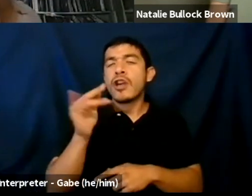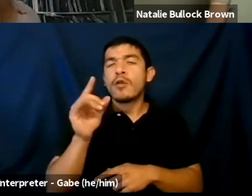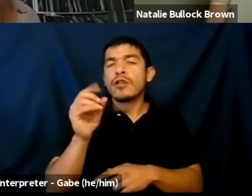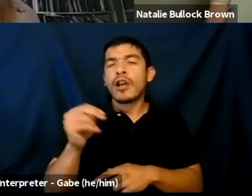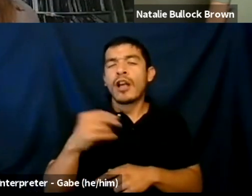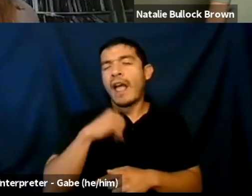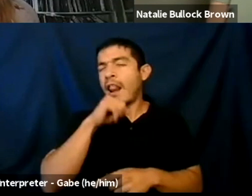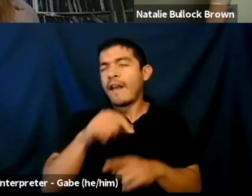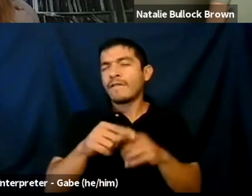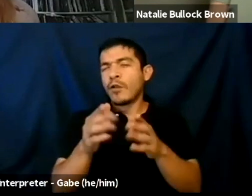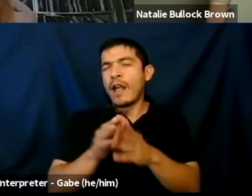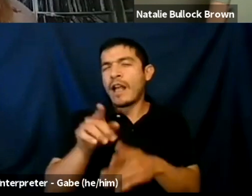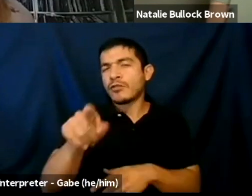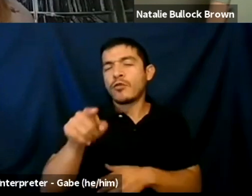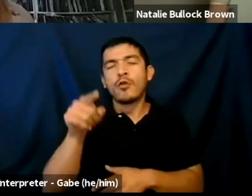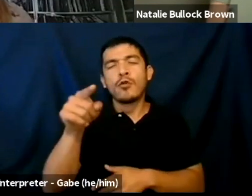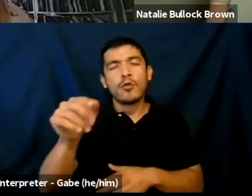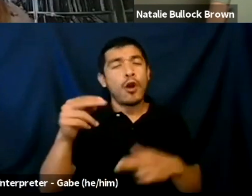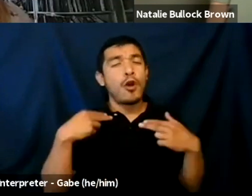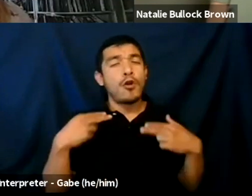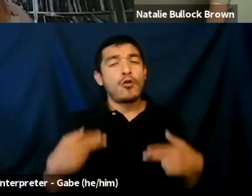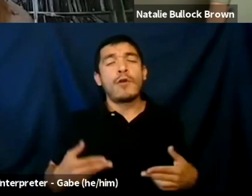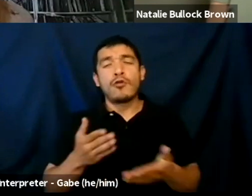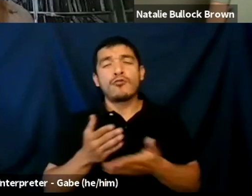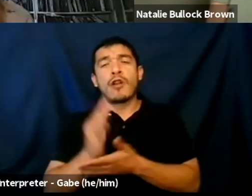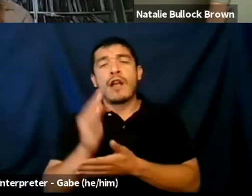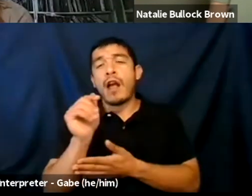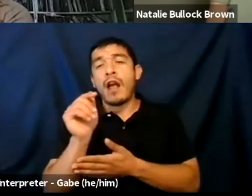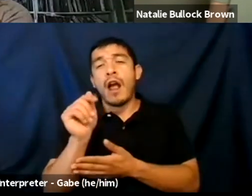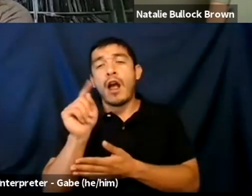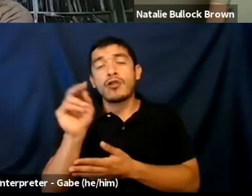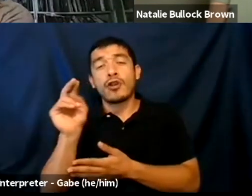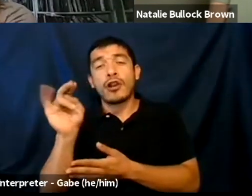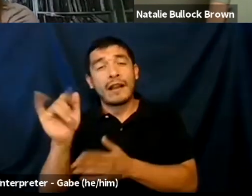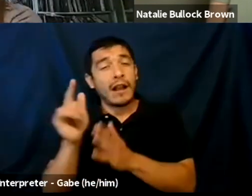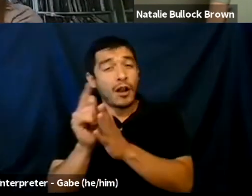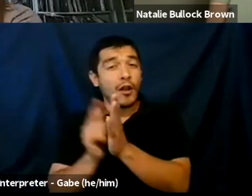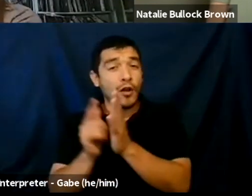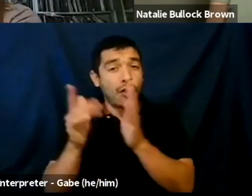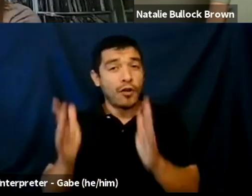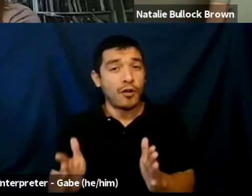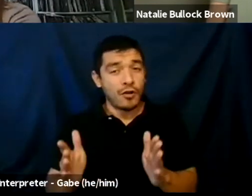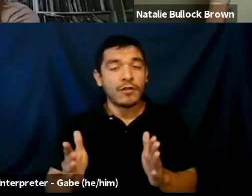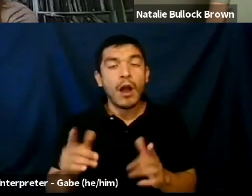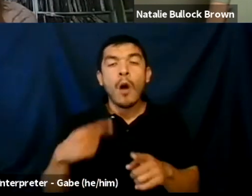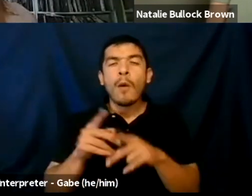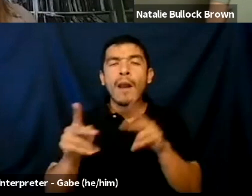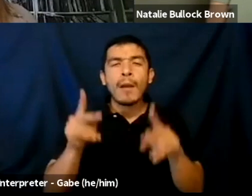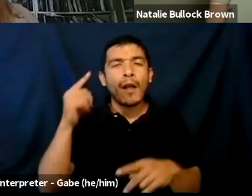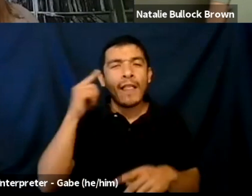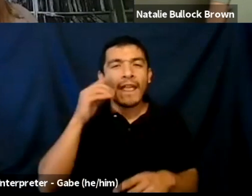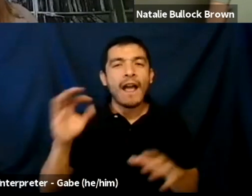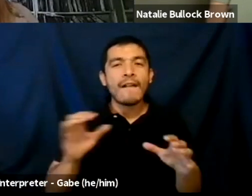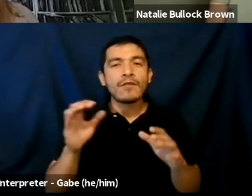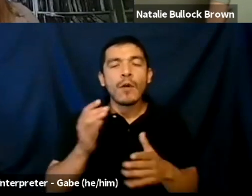You're a human rights attorney. When people think of doing harm and in human rights context,